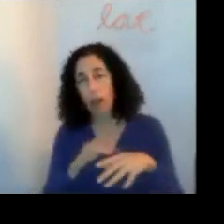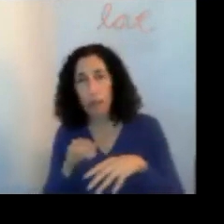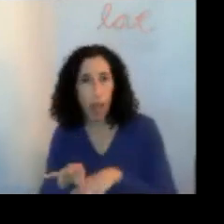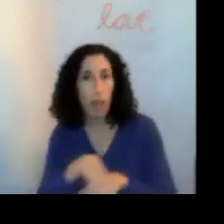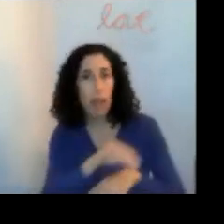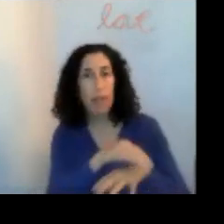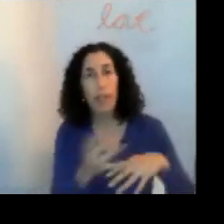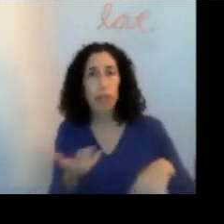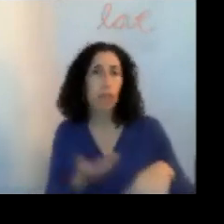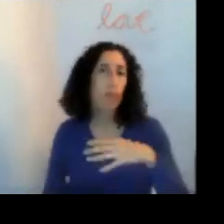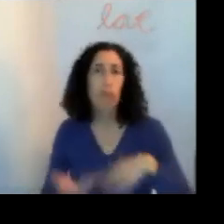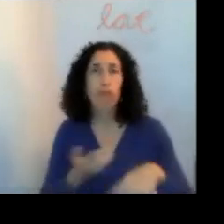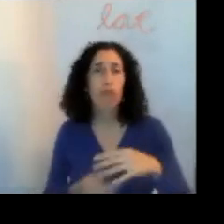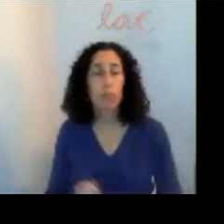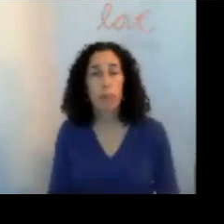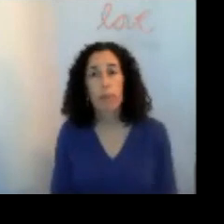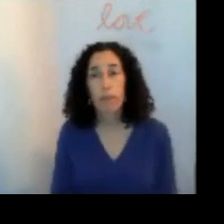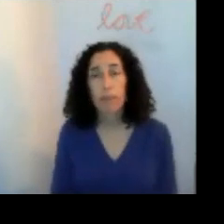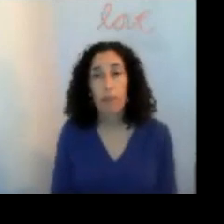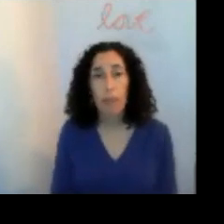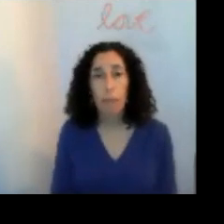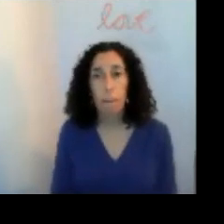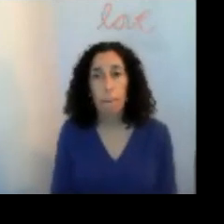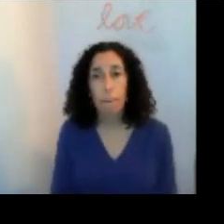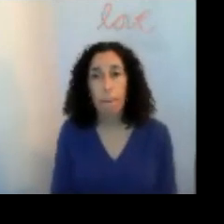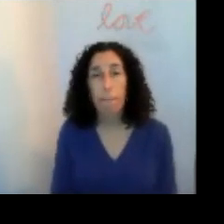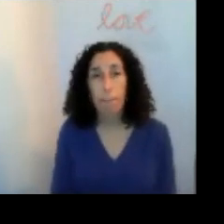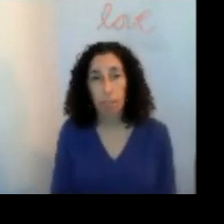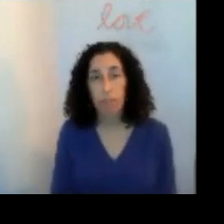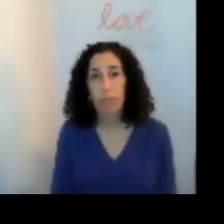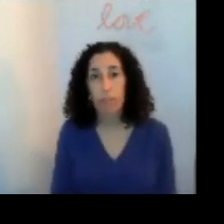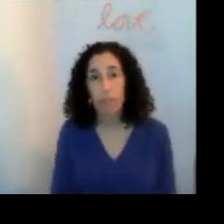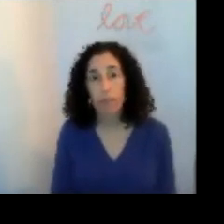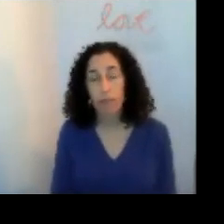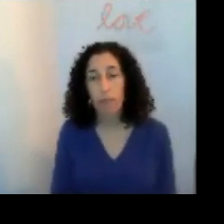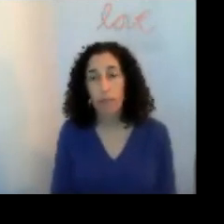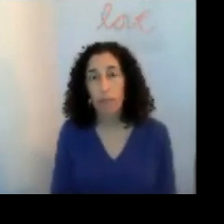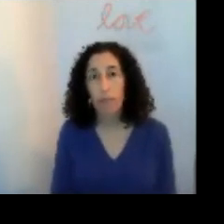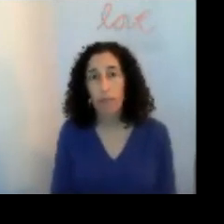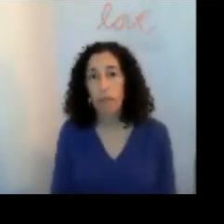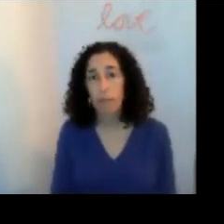Each of the four species remains scattered around the frame, along with the empty white